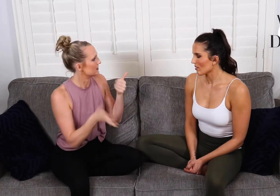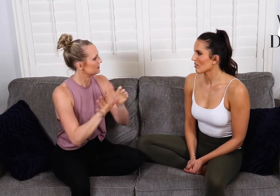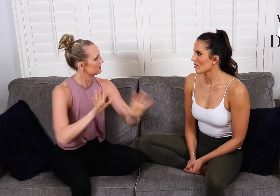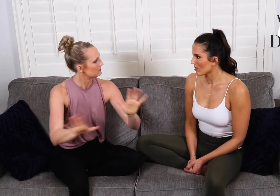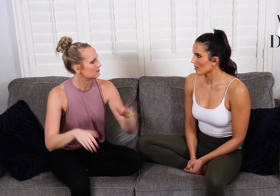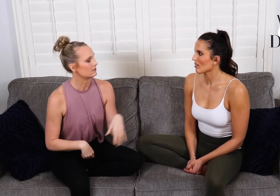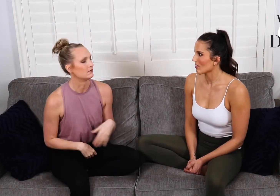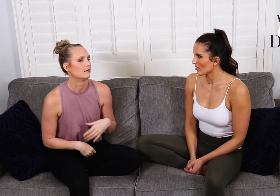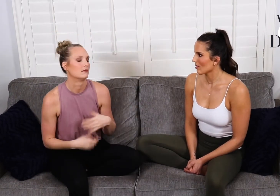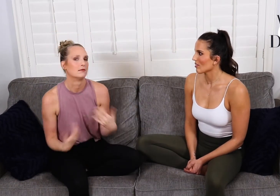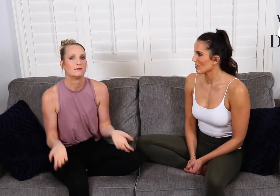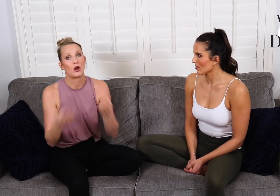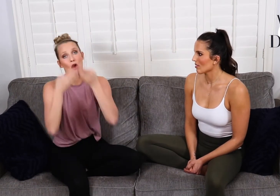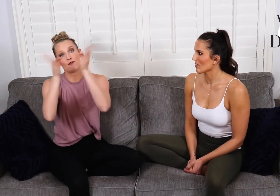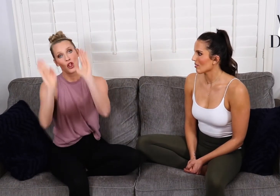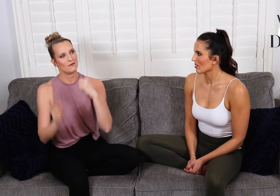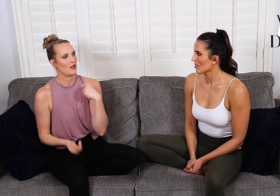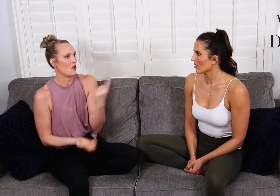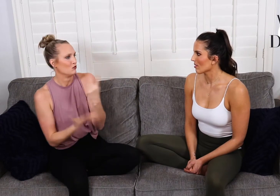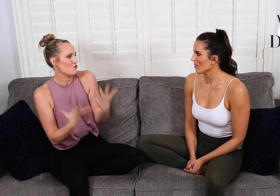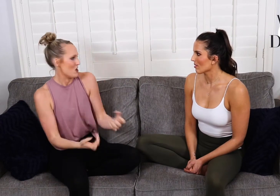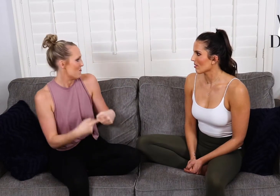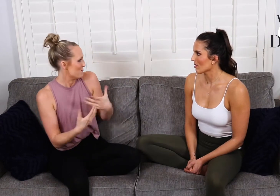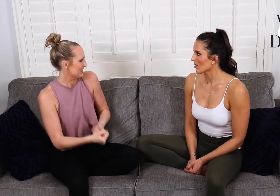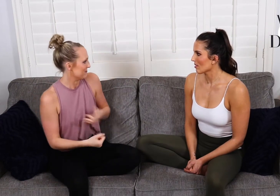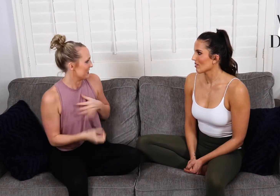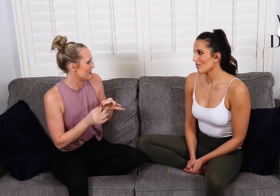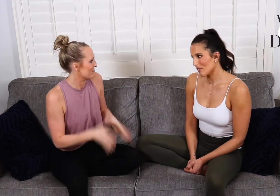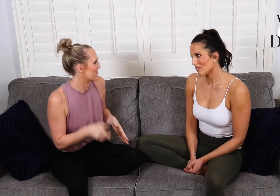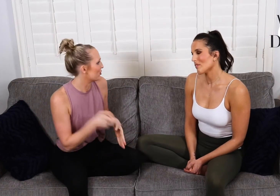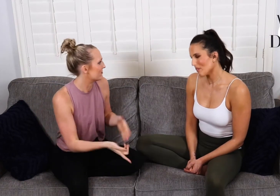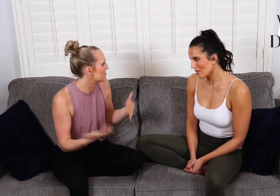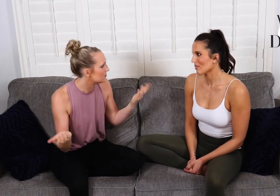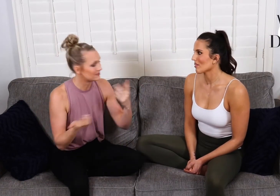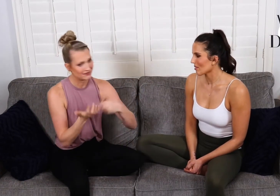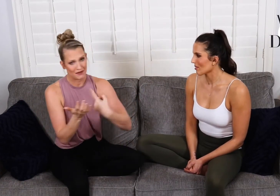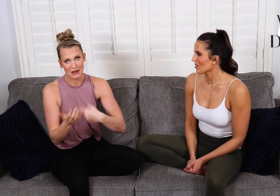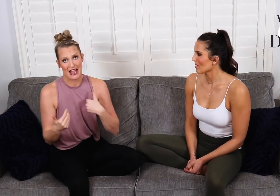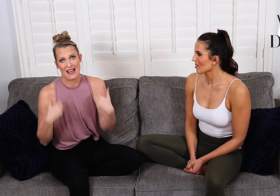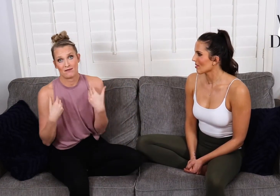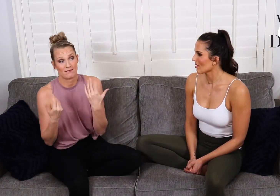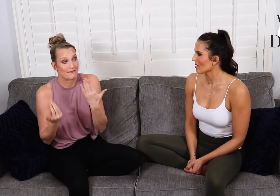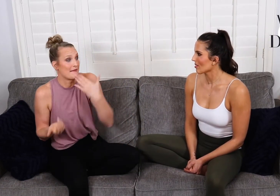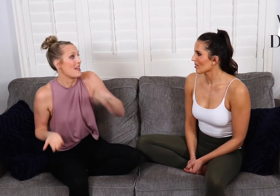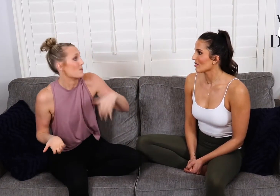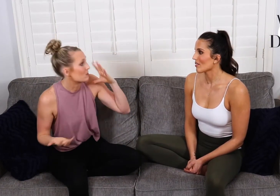is the best fit. So overall, I always want to trust my interpreters, and sometimes I have bad